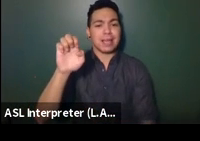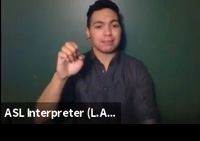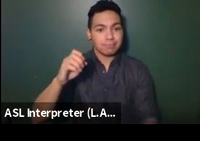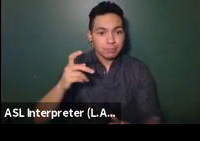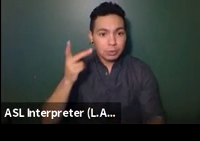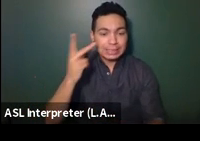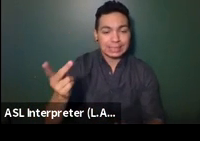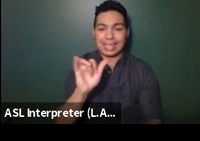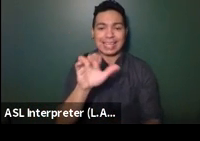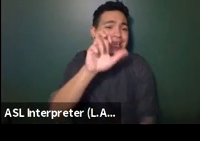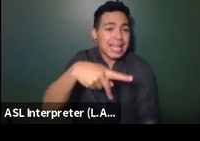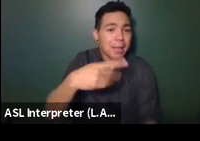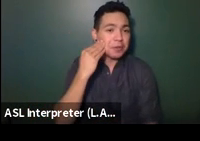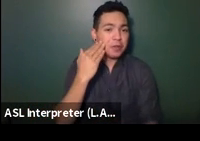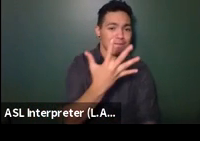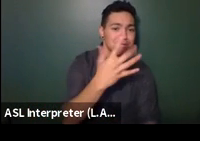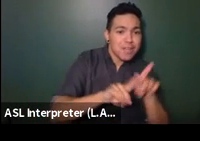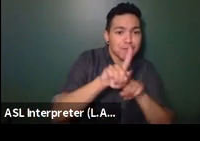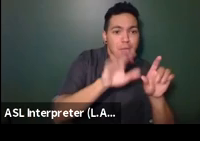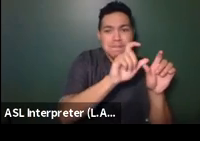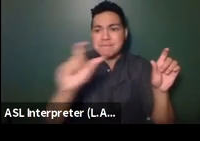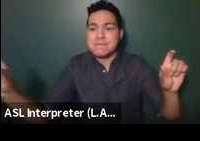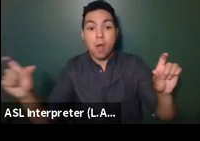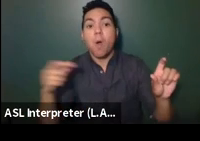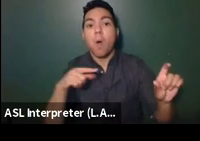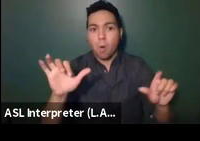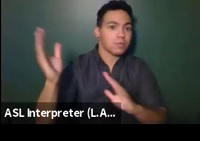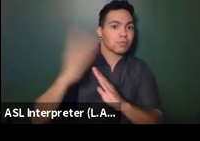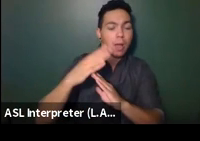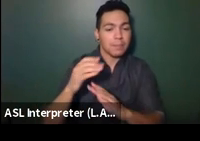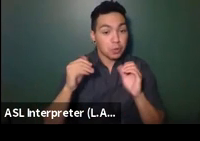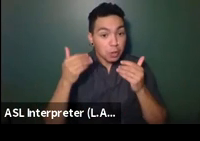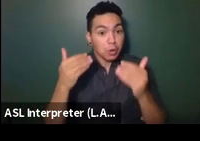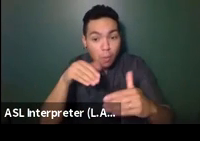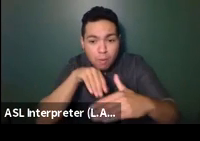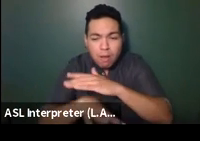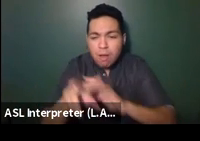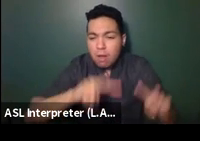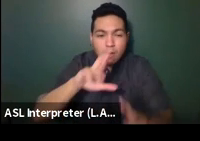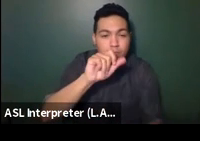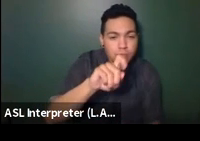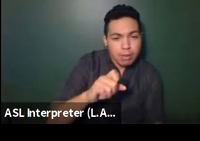ESD 189 - Amy Colburn: Like Yelp or something, you know, Google reviews. You can go in and rate lesson so you can see what other people have rated it.